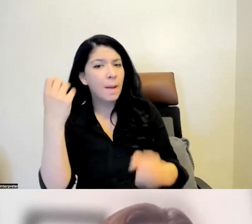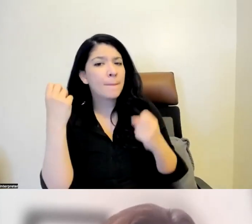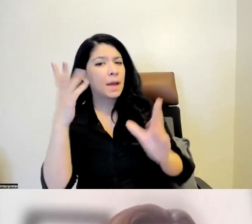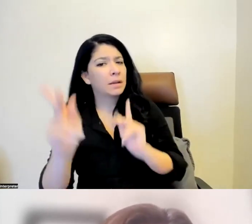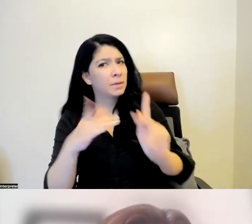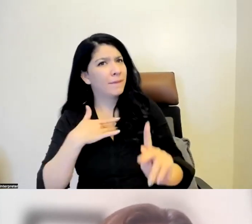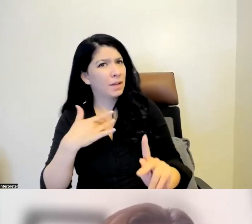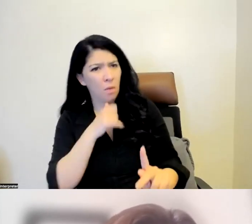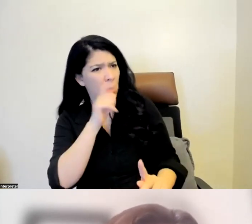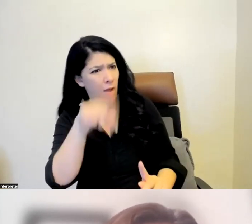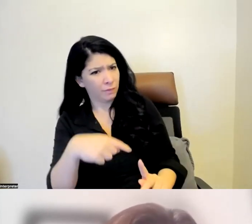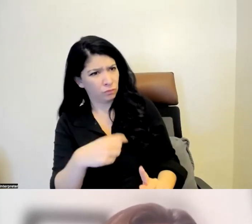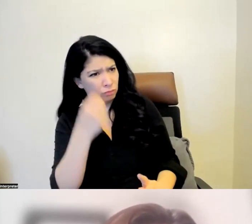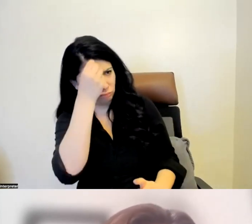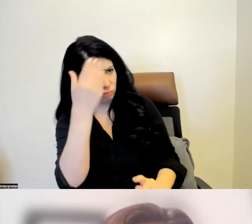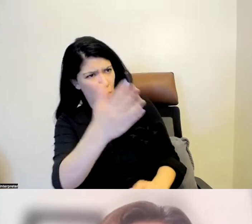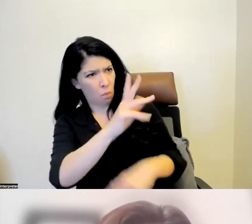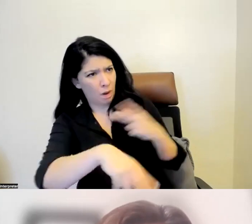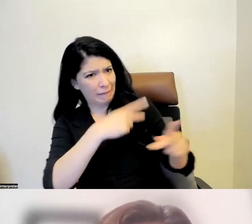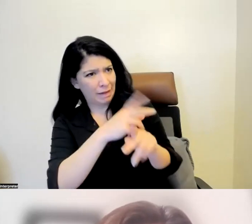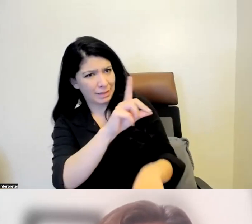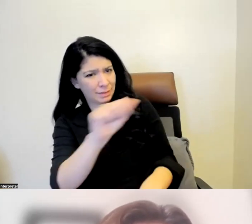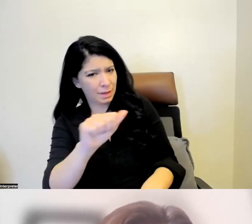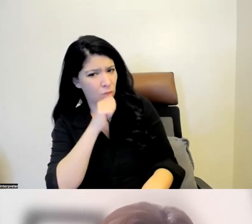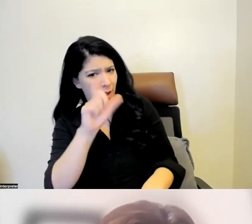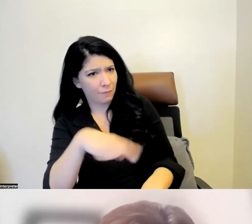disability when requesting an accommodation. I thought that was important to request.